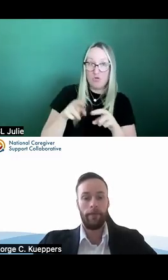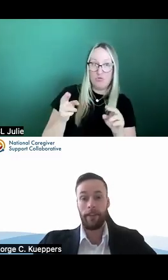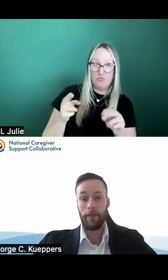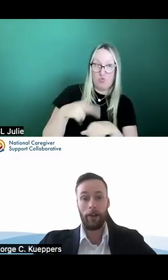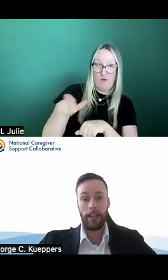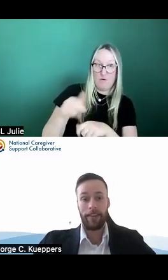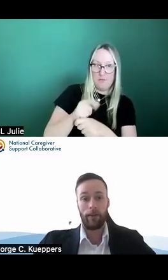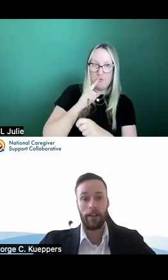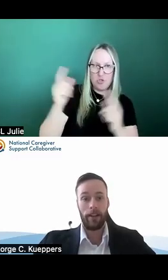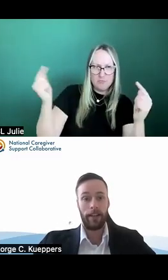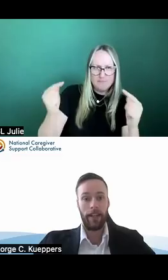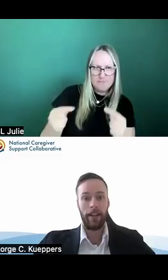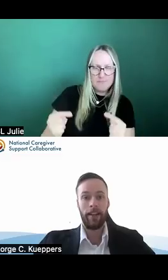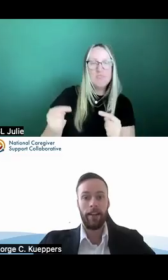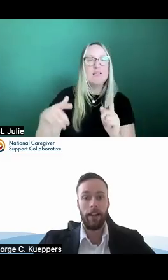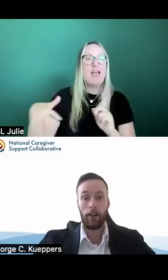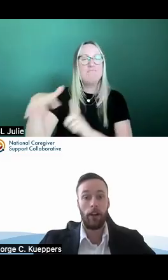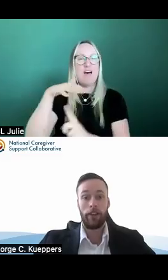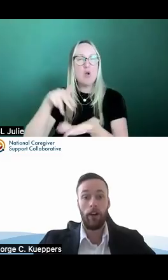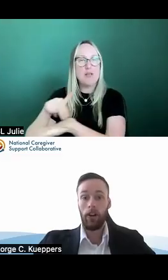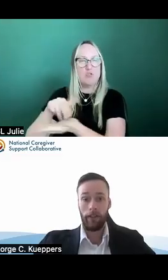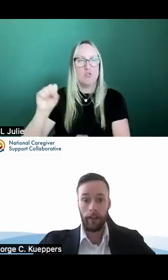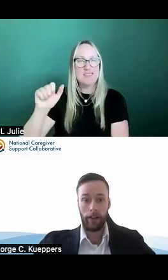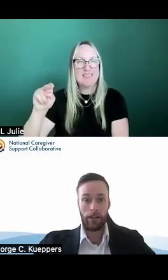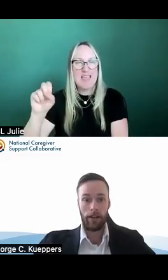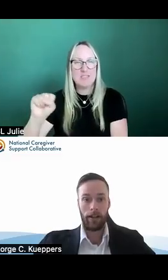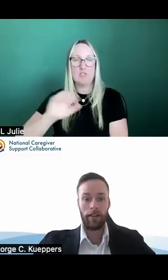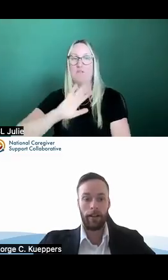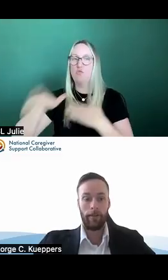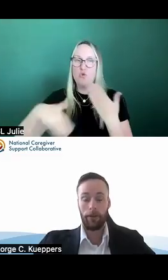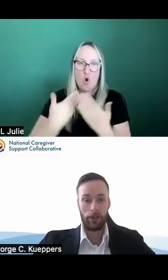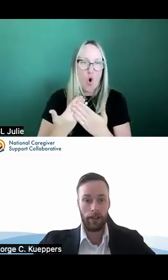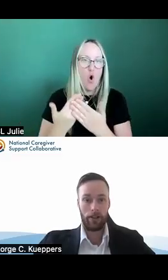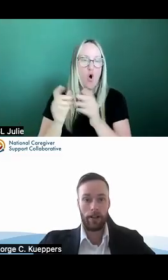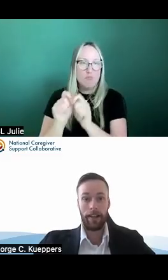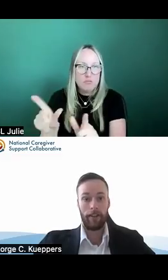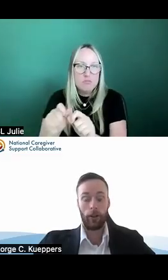the environmental scans that we're conducting across all of the published literature and even